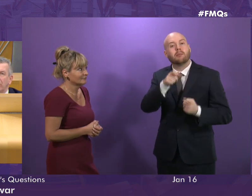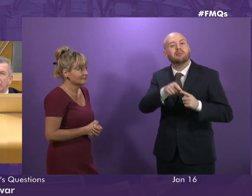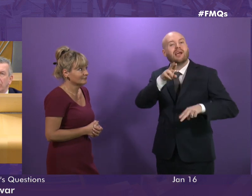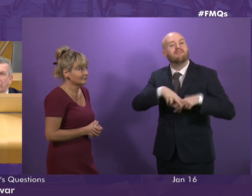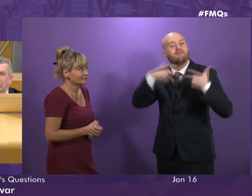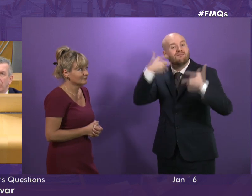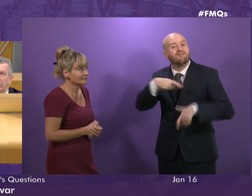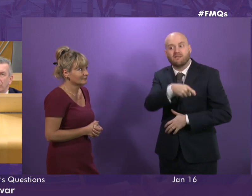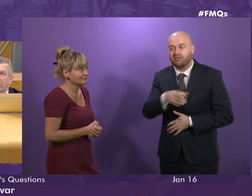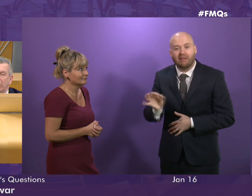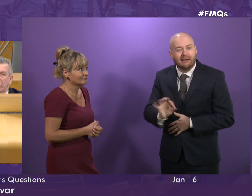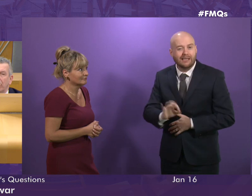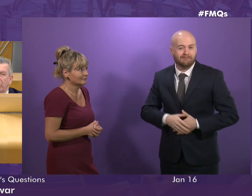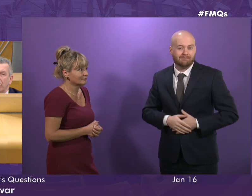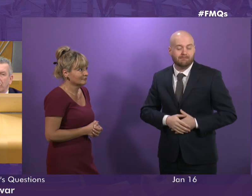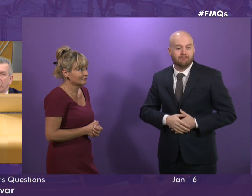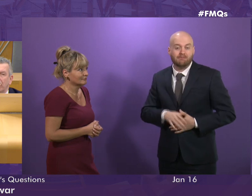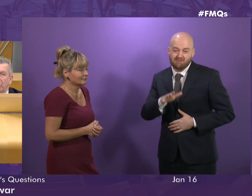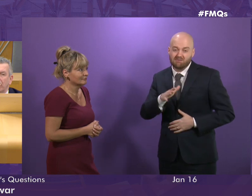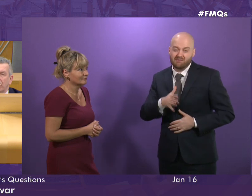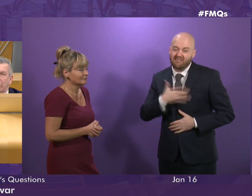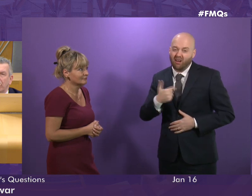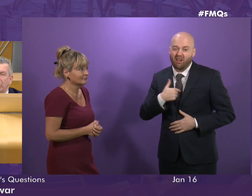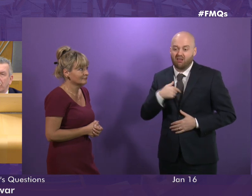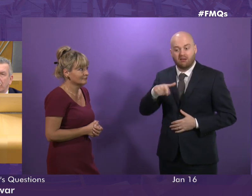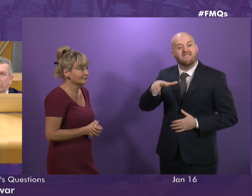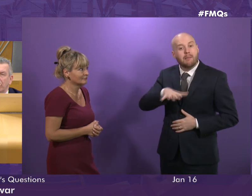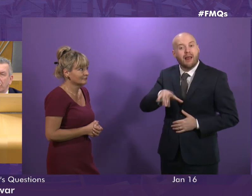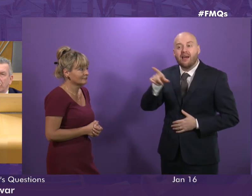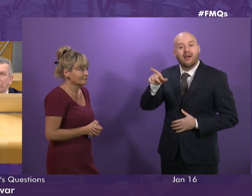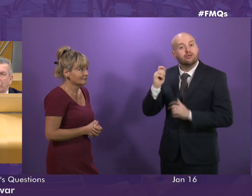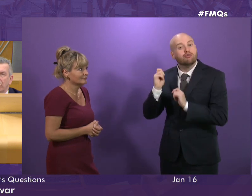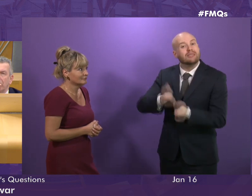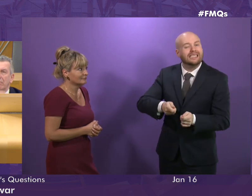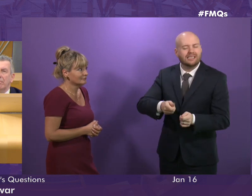nothing short of a disgrace. It is right that we have a wider public inquiry, but there